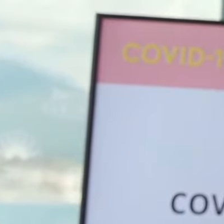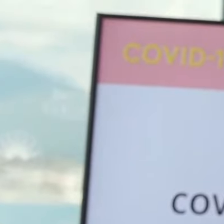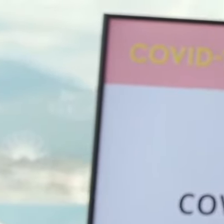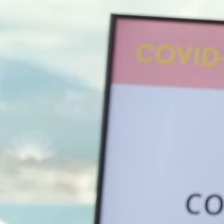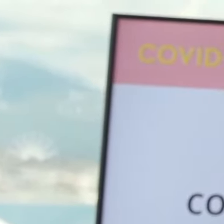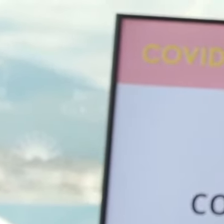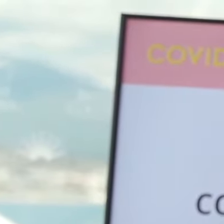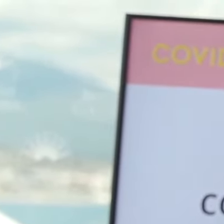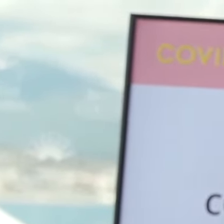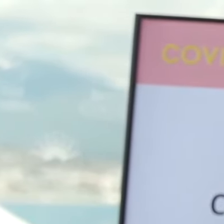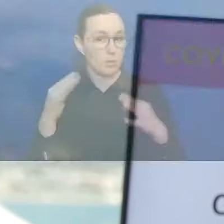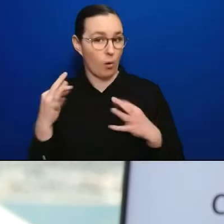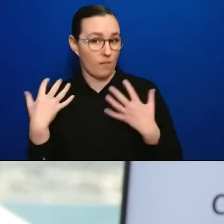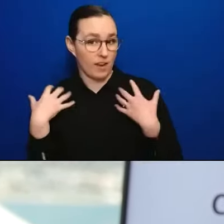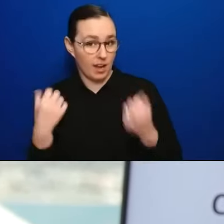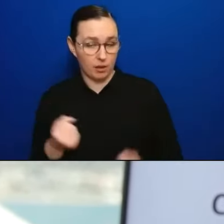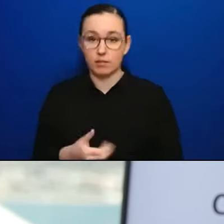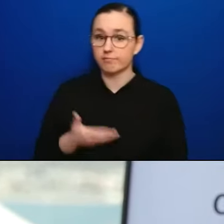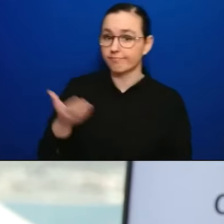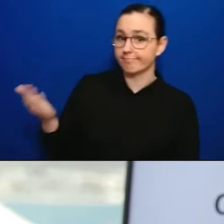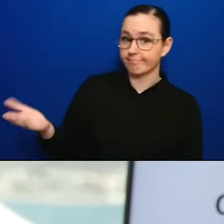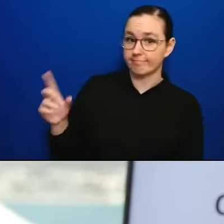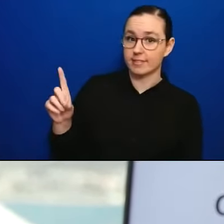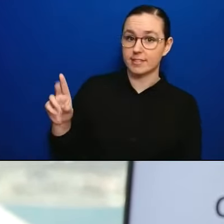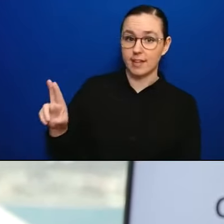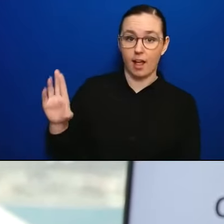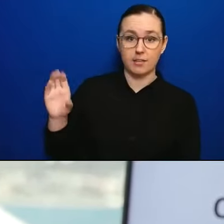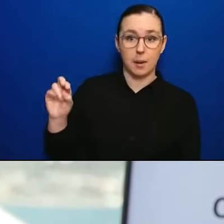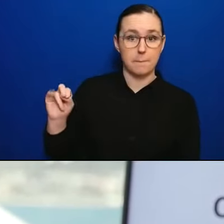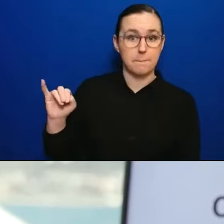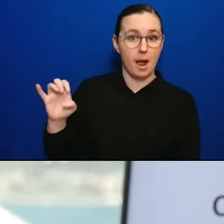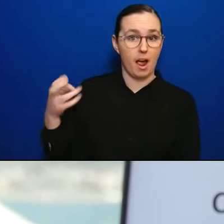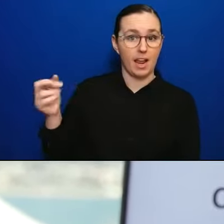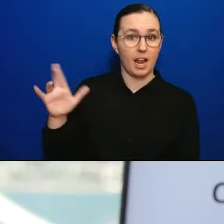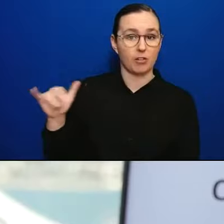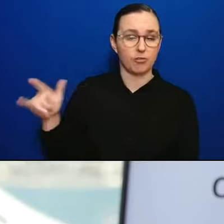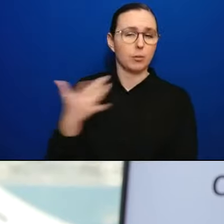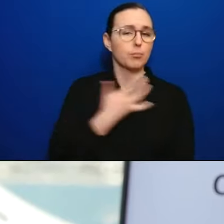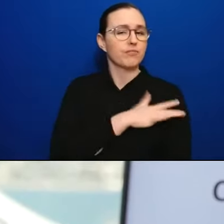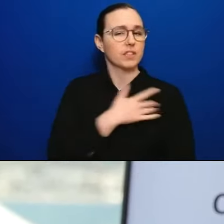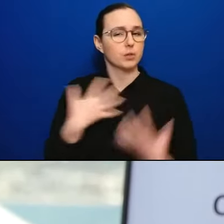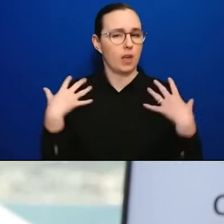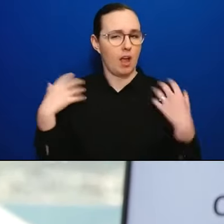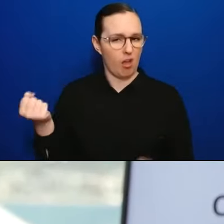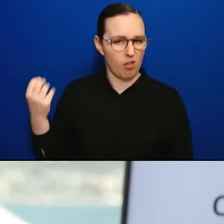Good